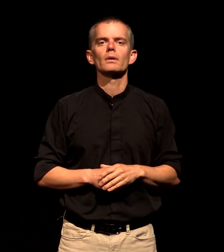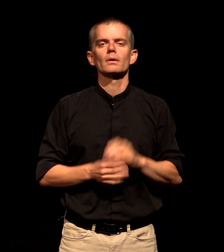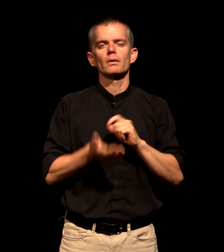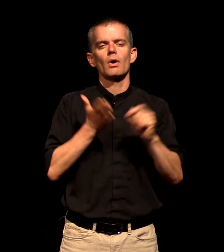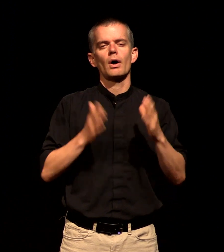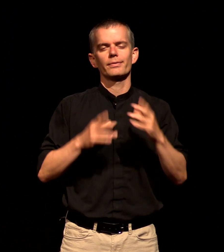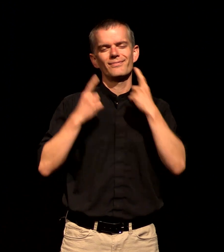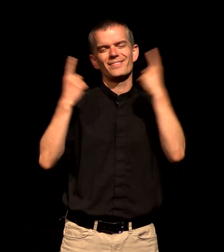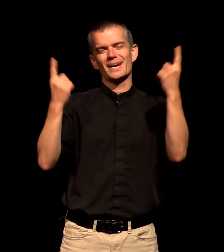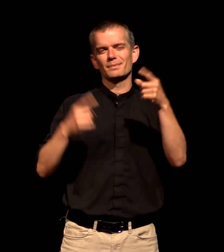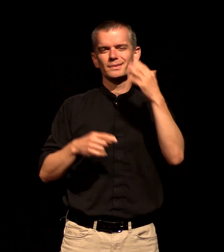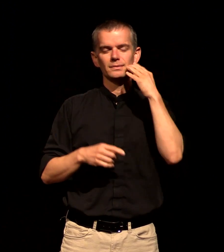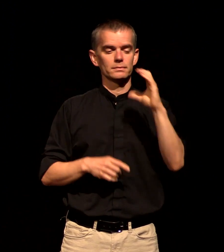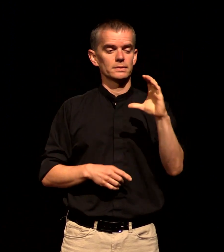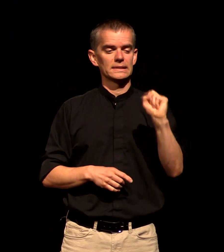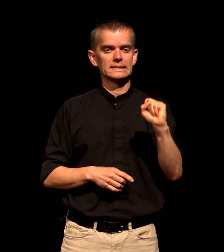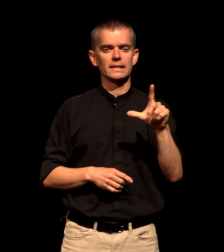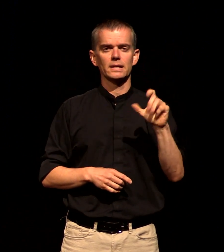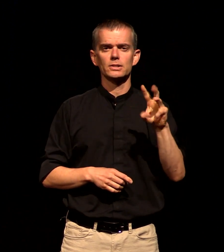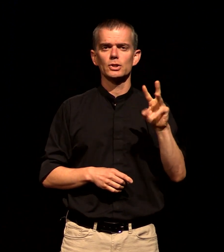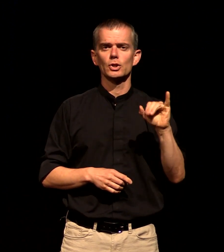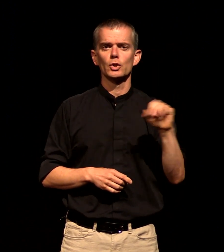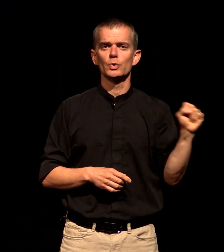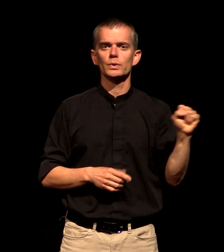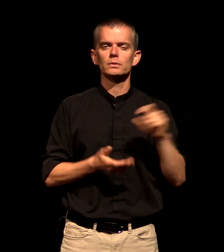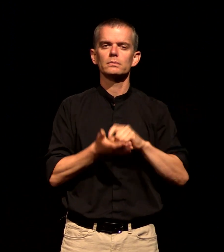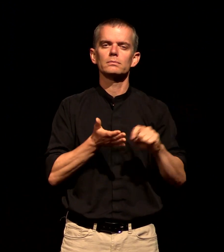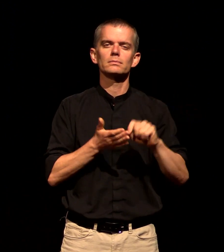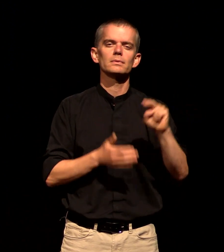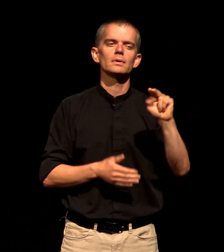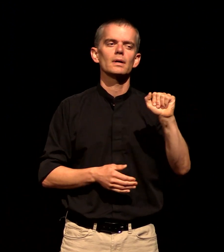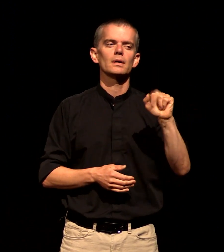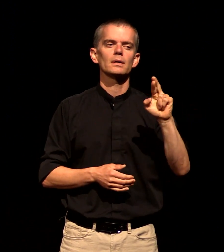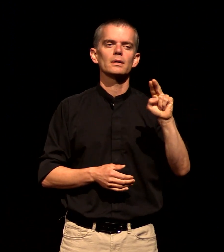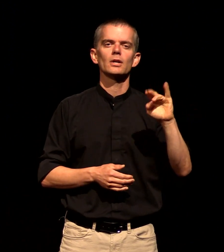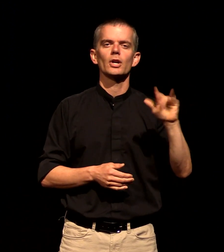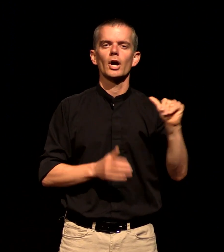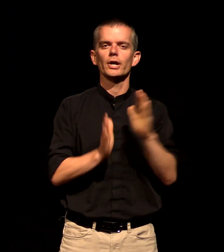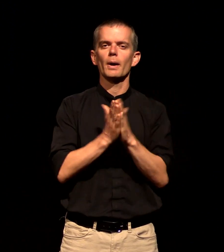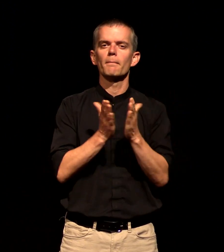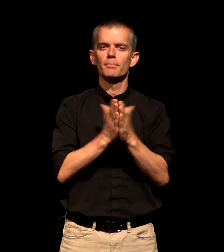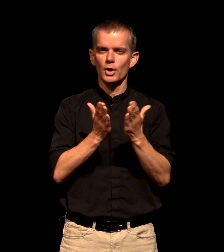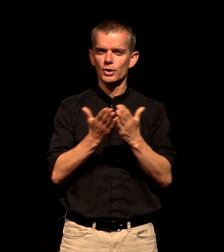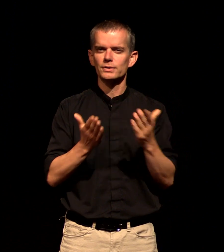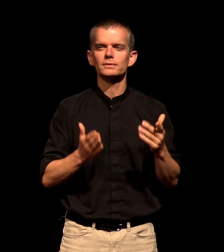author wrote Chronicles of Narnia. I'm pretty sure he's Brian Condello's is favorite author. Any Louis fan fans out